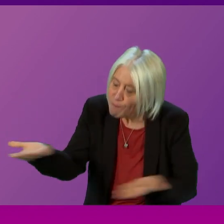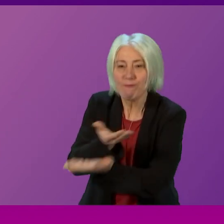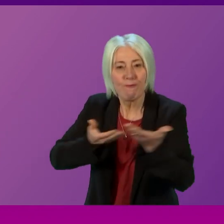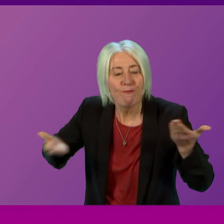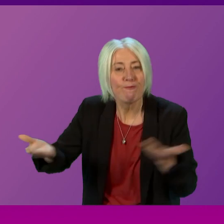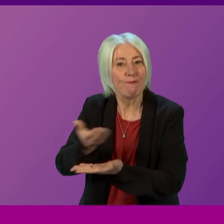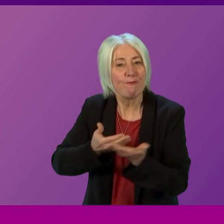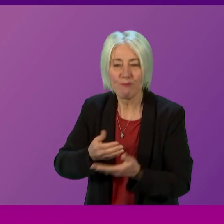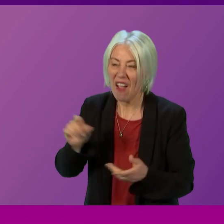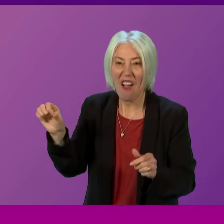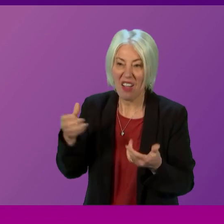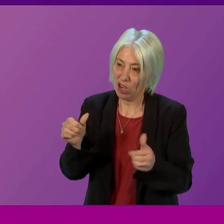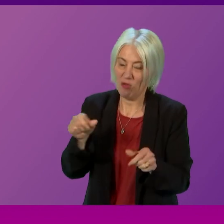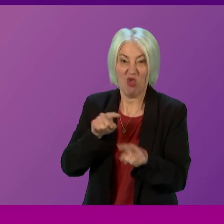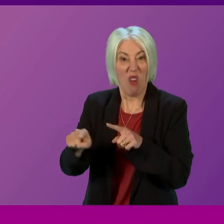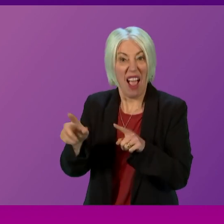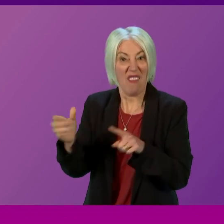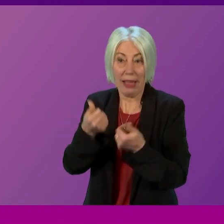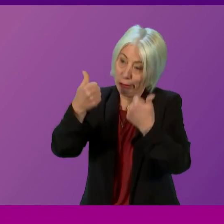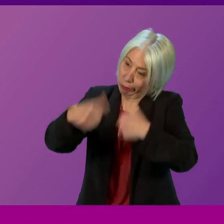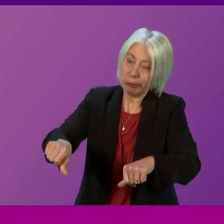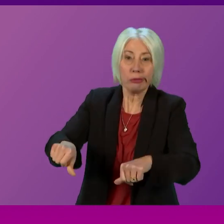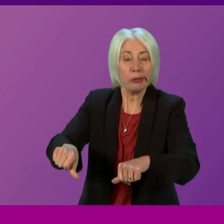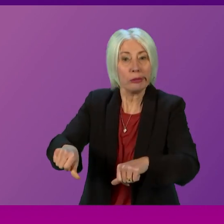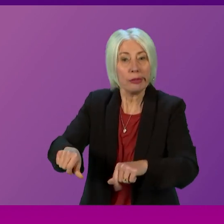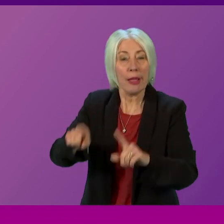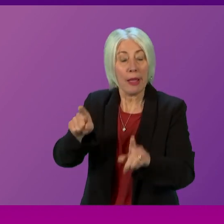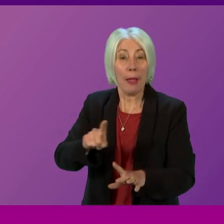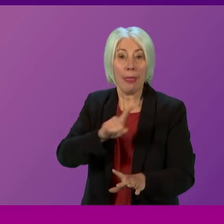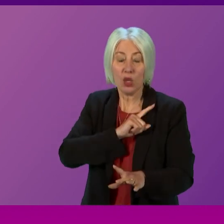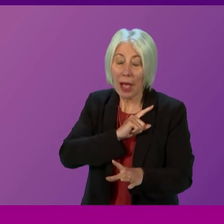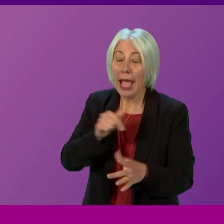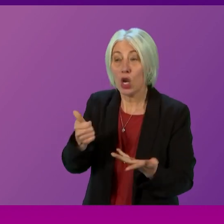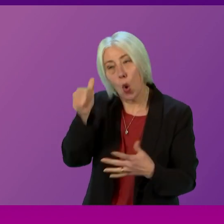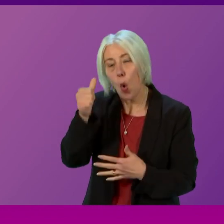find resolution. That is why, although I acknowledge the many concerns that I know